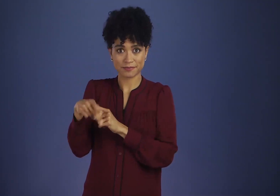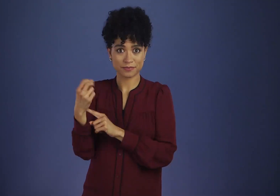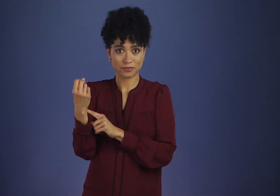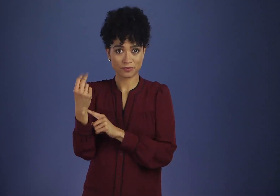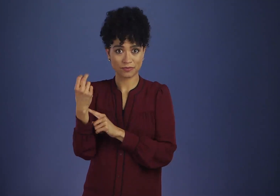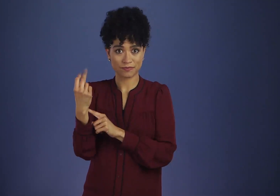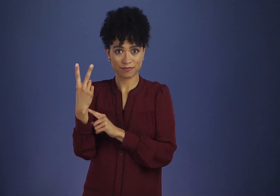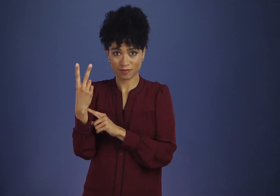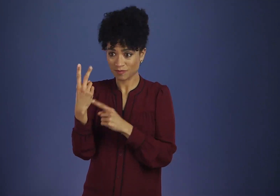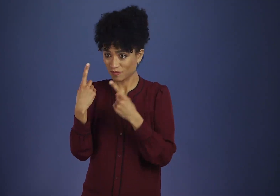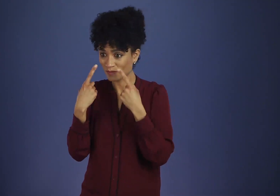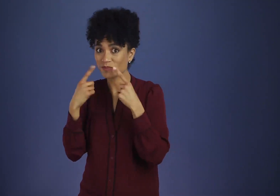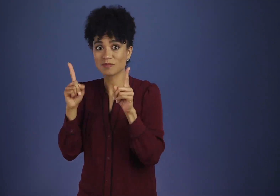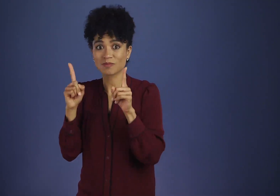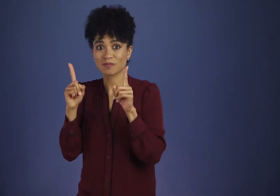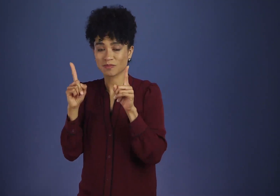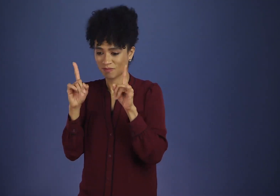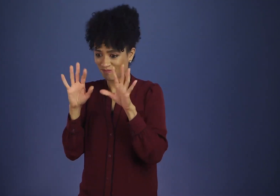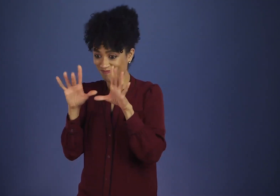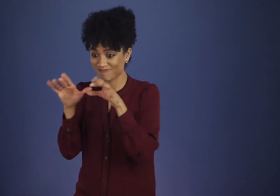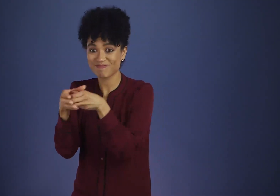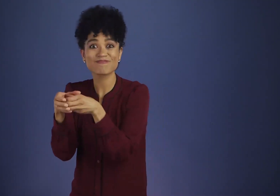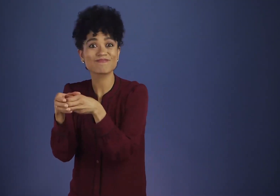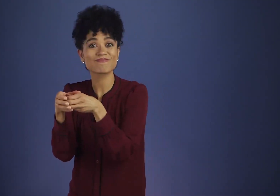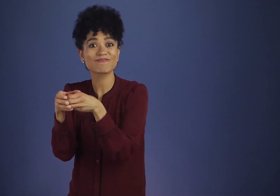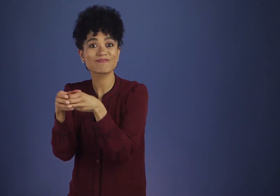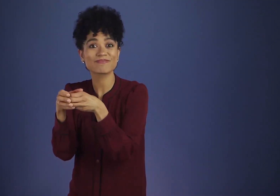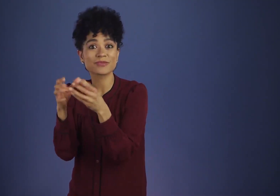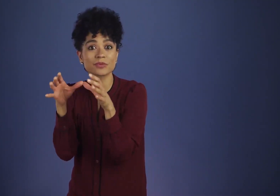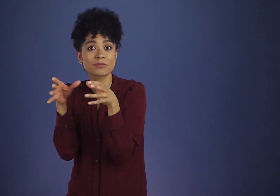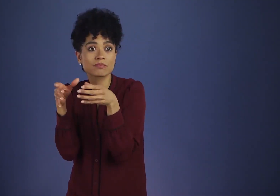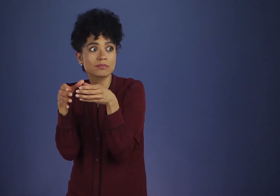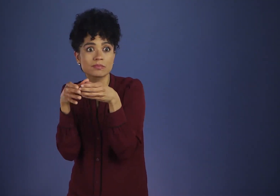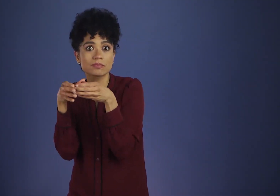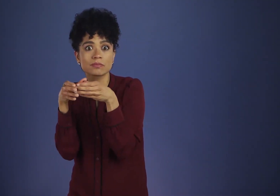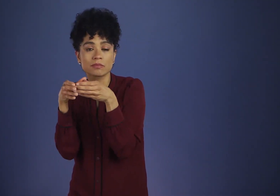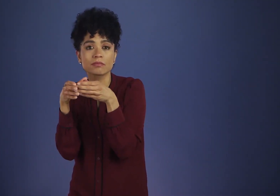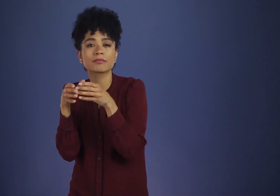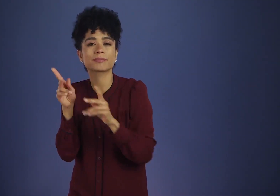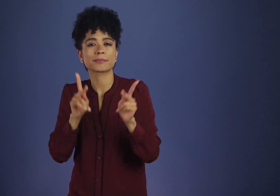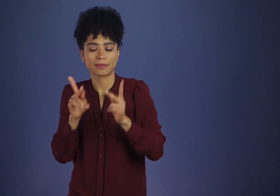The moment this Twelfth Step work forms a group, another discovery is made —